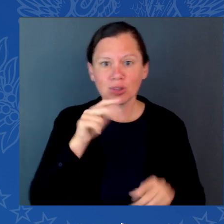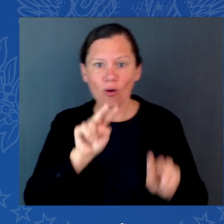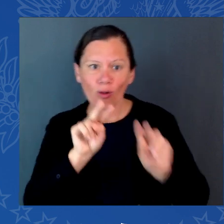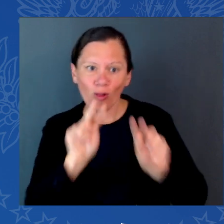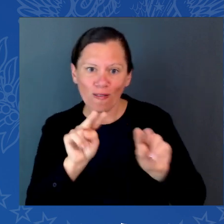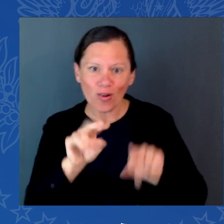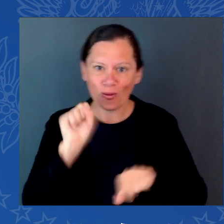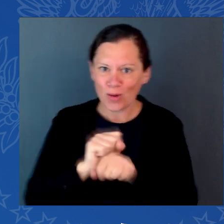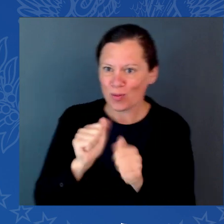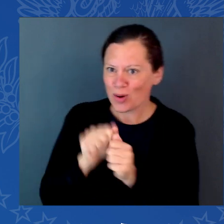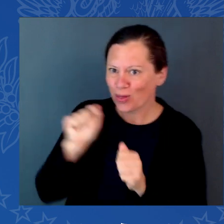Thank you.